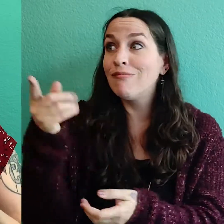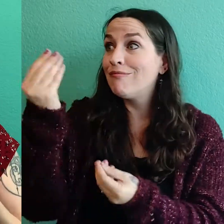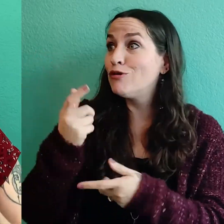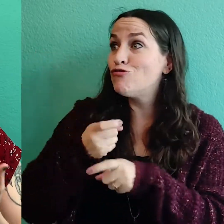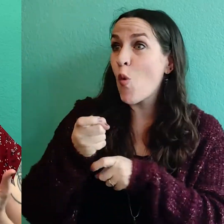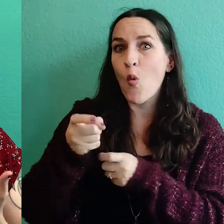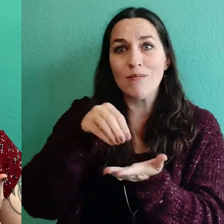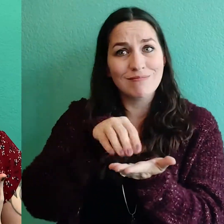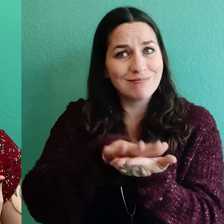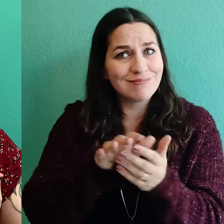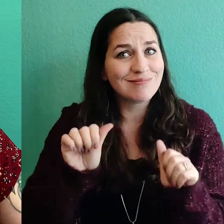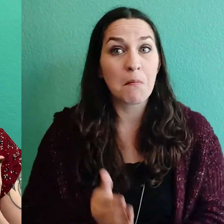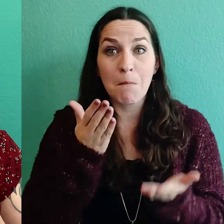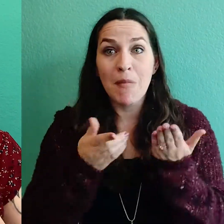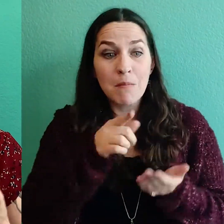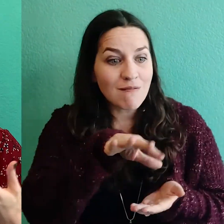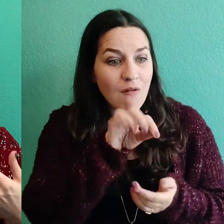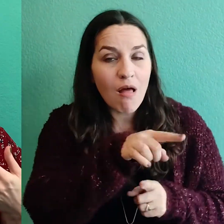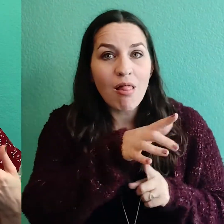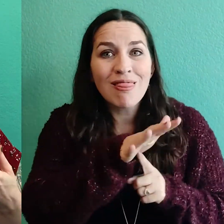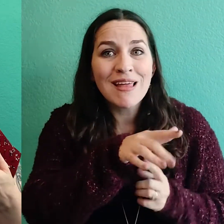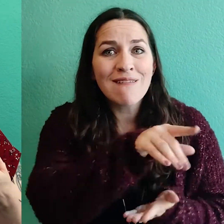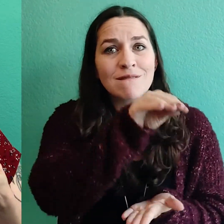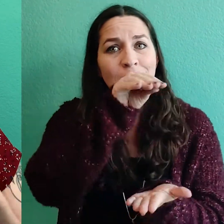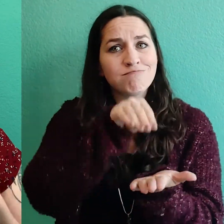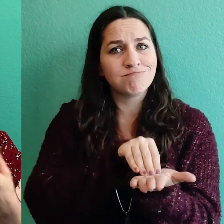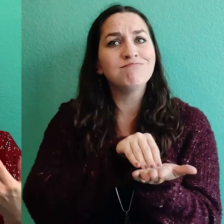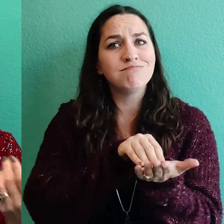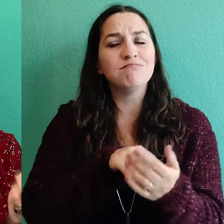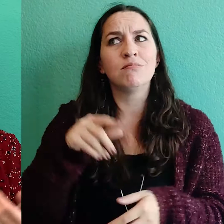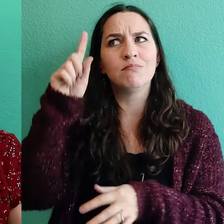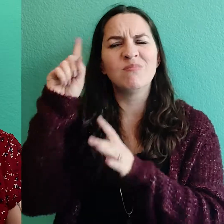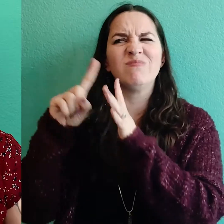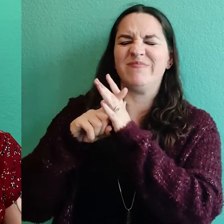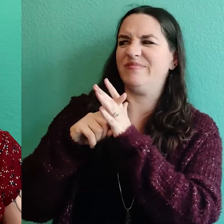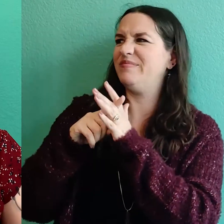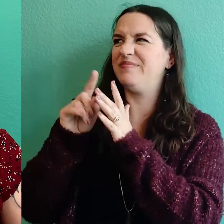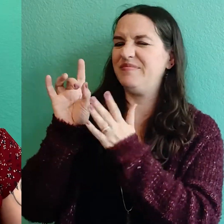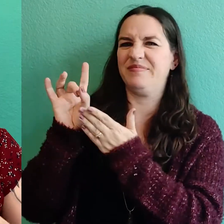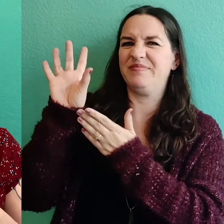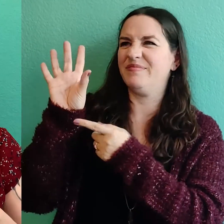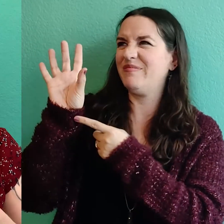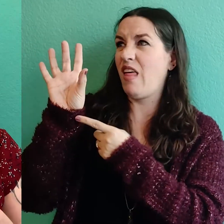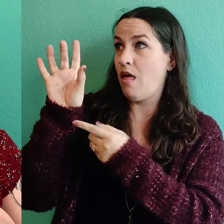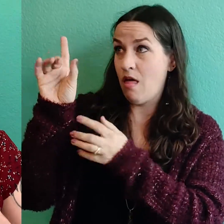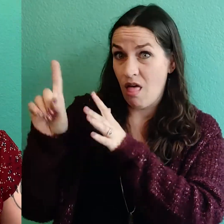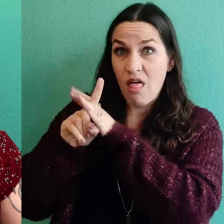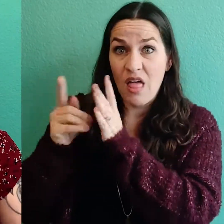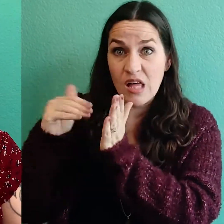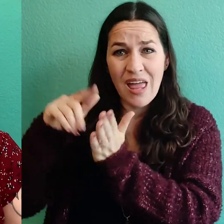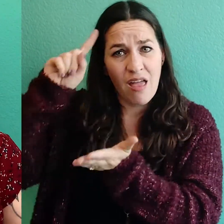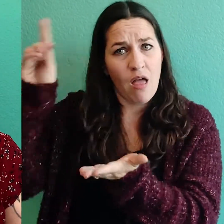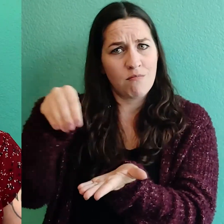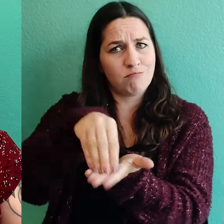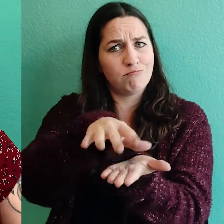funny joke you heard, a pretty leaf you found. Maybe an intrusive thought that is bothering you that you want to get out, maybe write that in your journal,